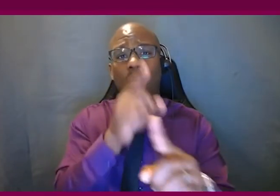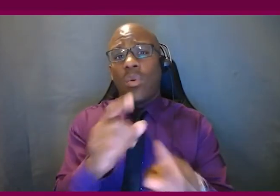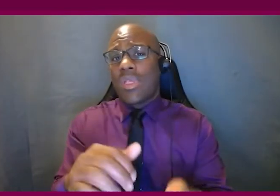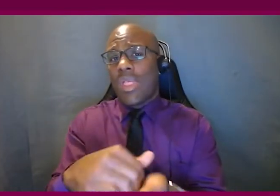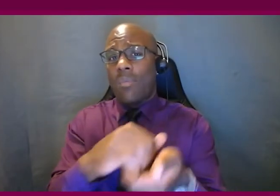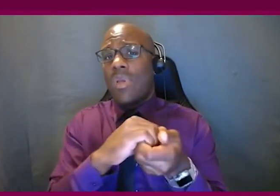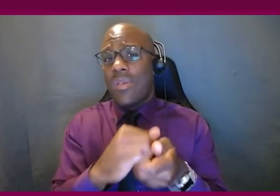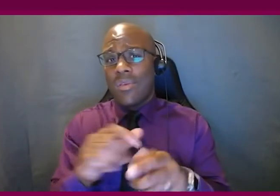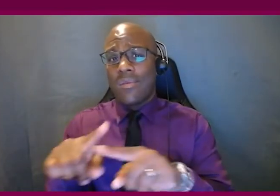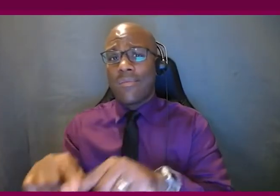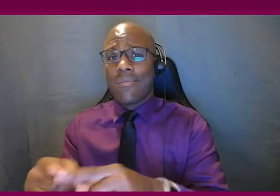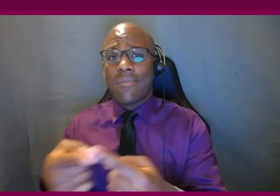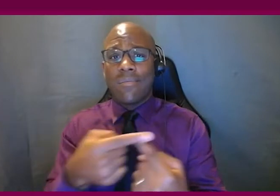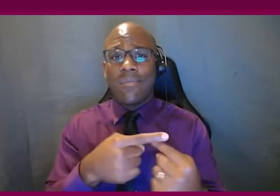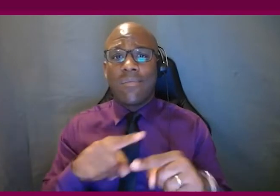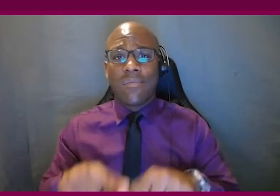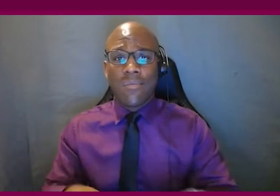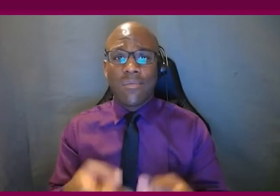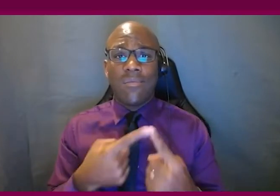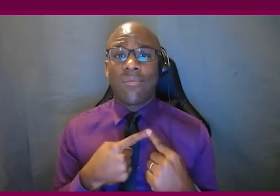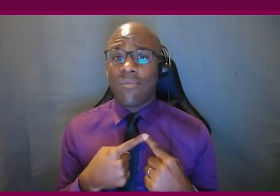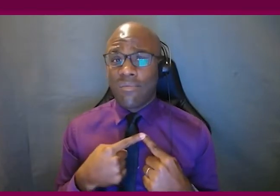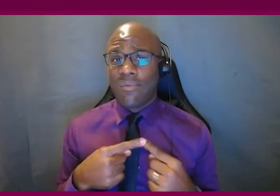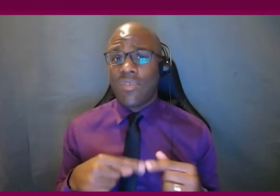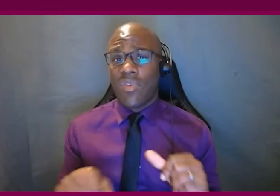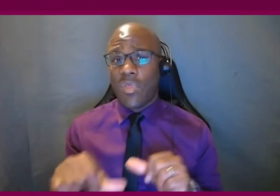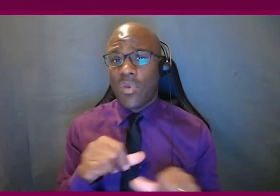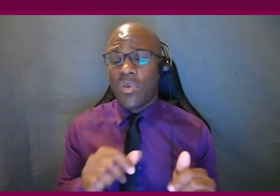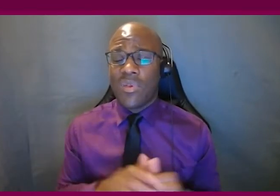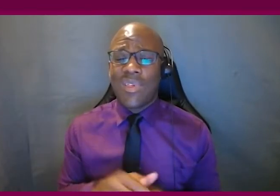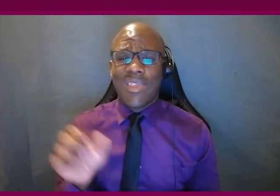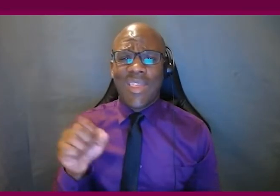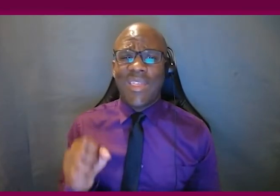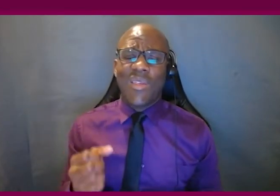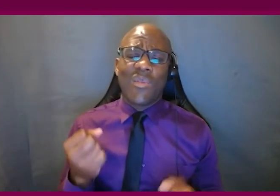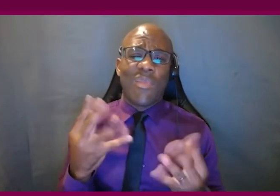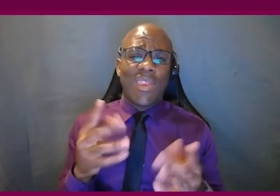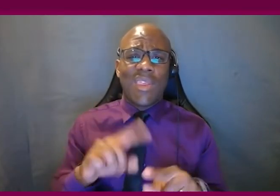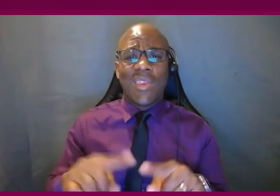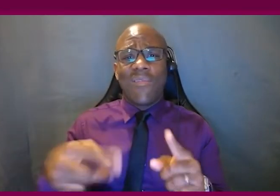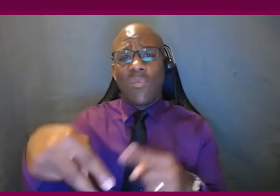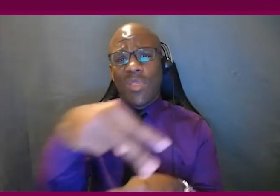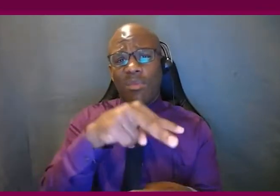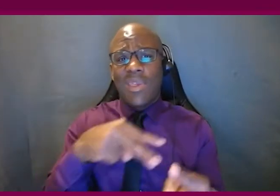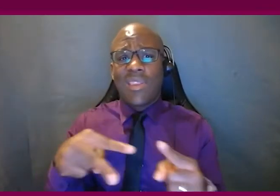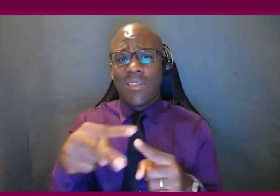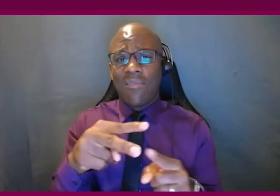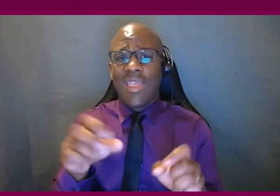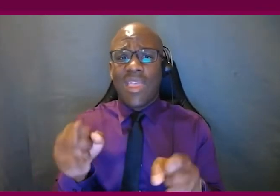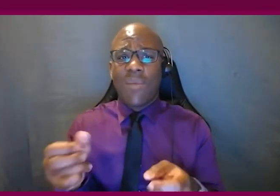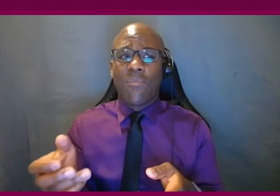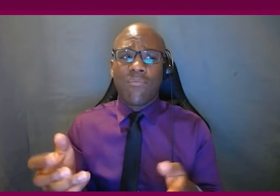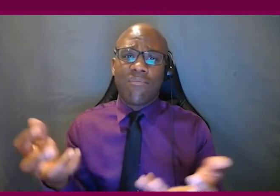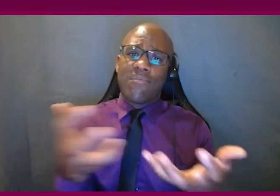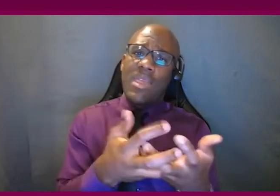So I just think it's this really beautiful safe place, but safe in the way that it's